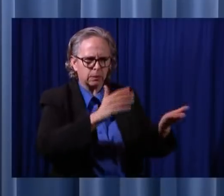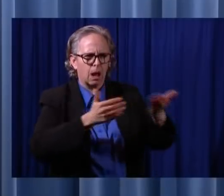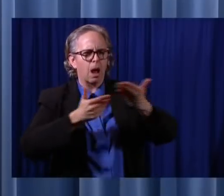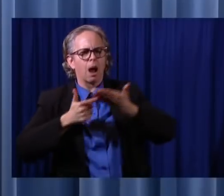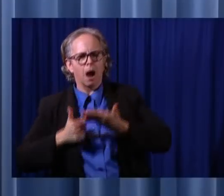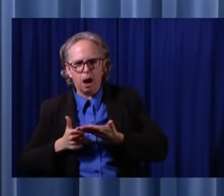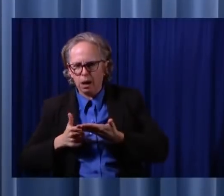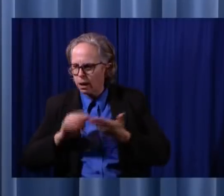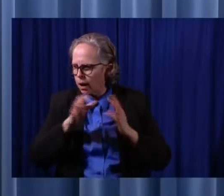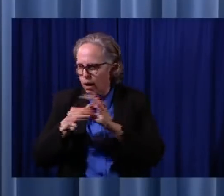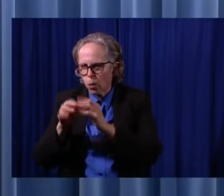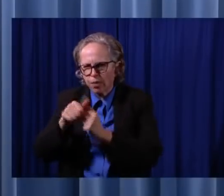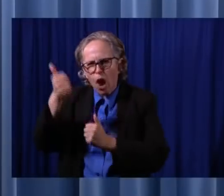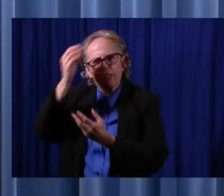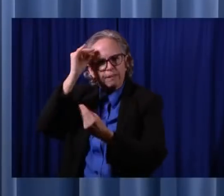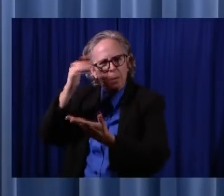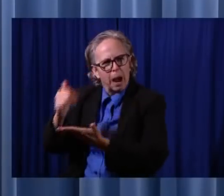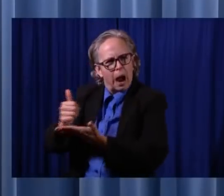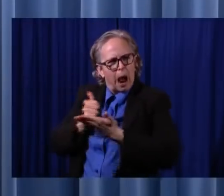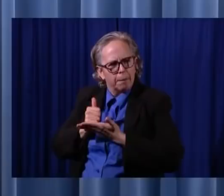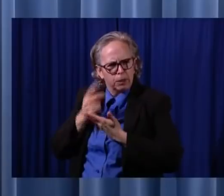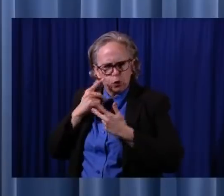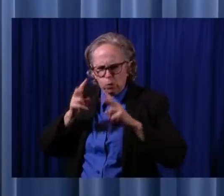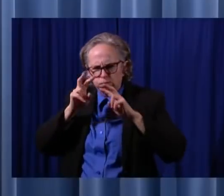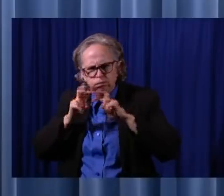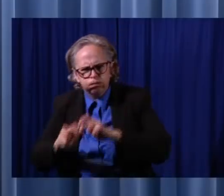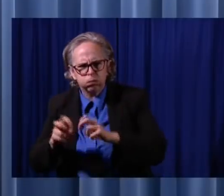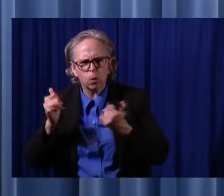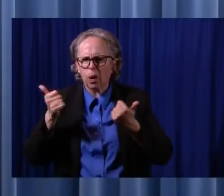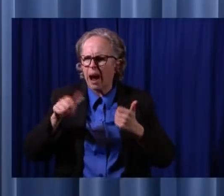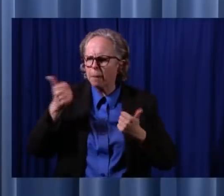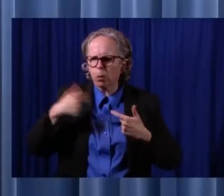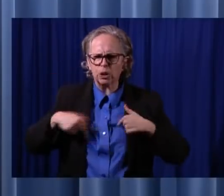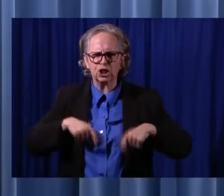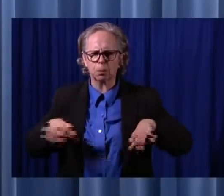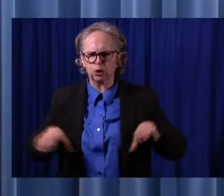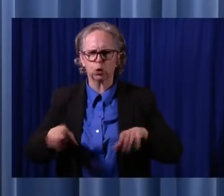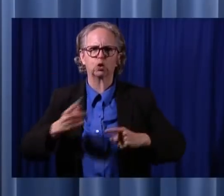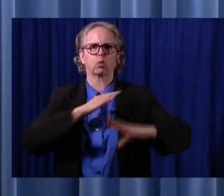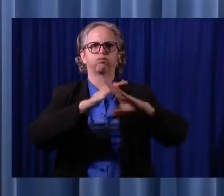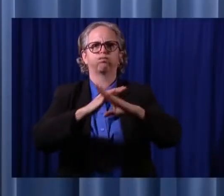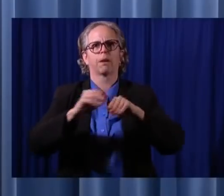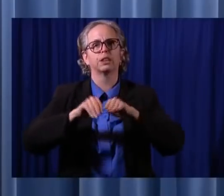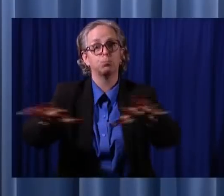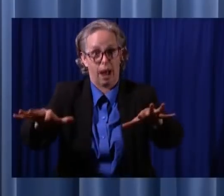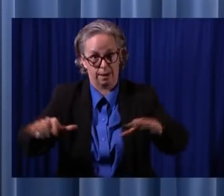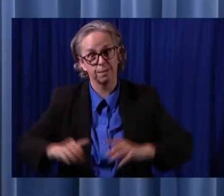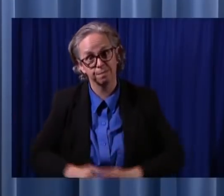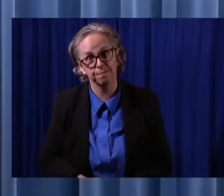WELL. IF IT'S ABOVE ONE THAT TELLS US THAT WE SHOULD LOOK MORE CLOSELY